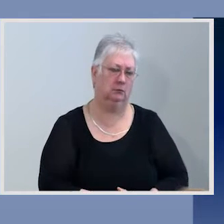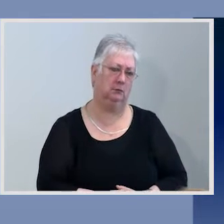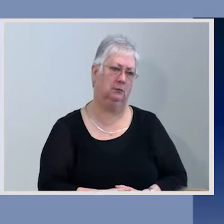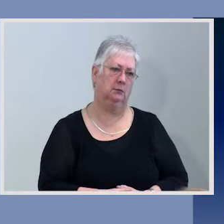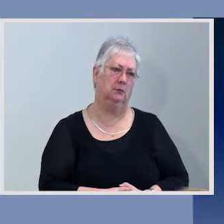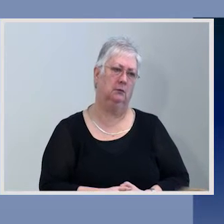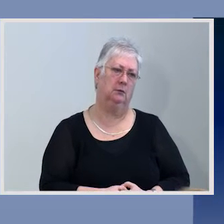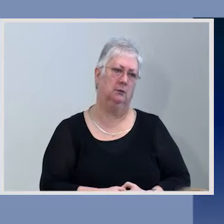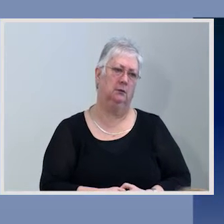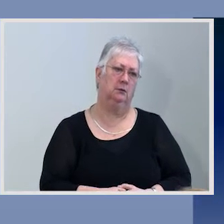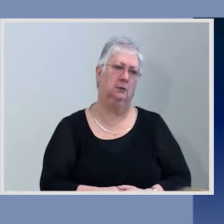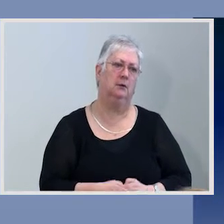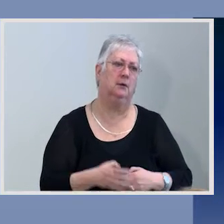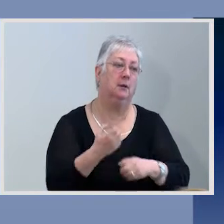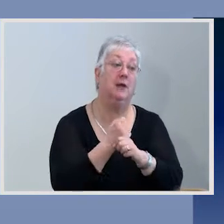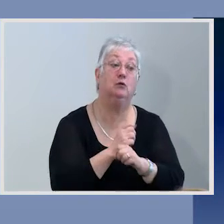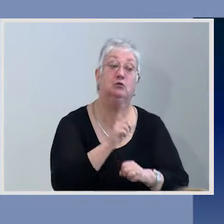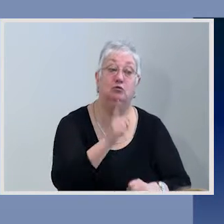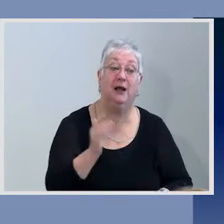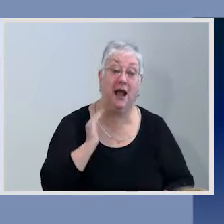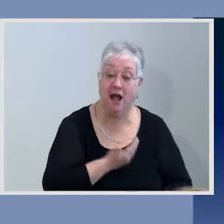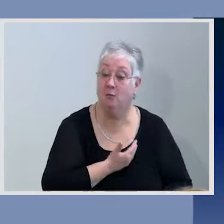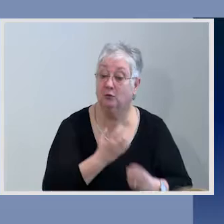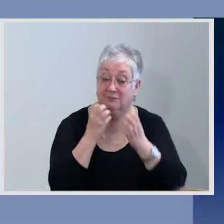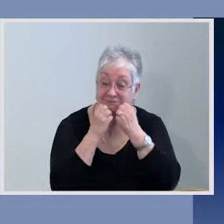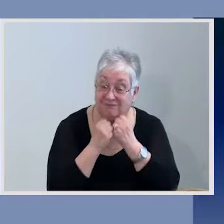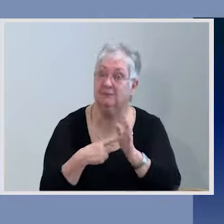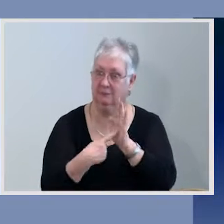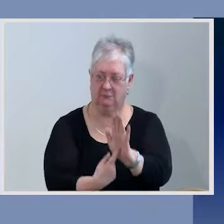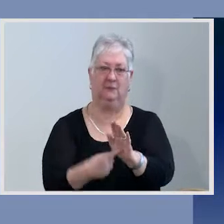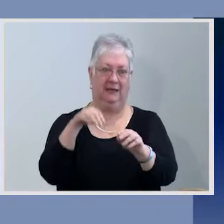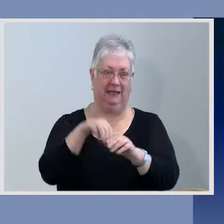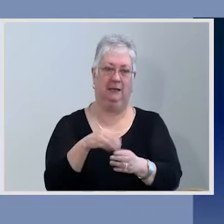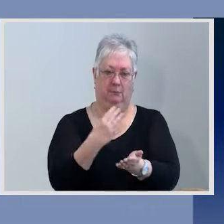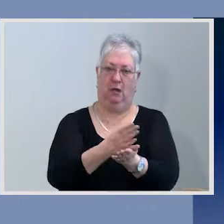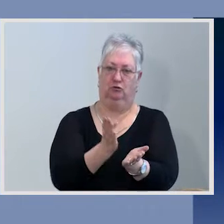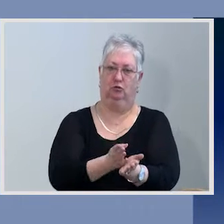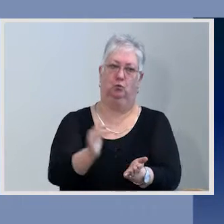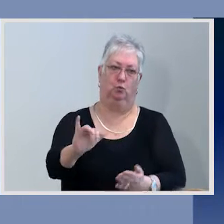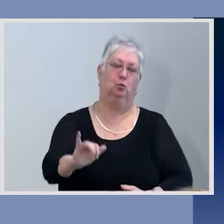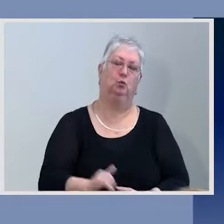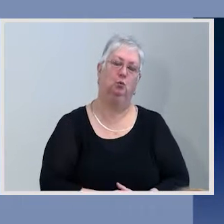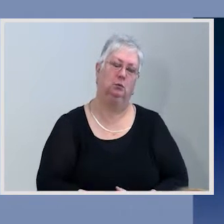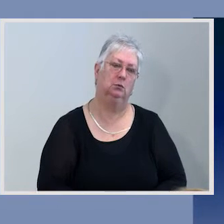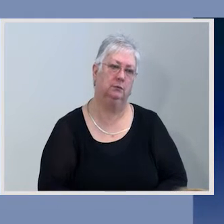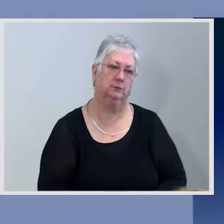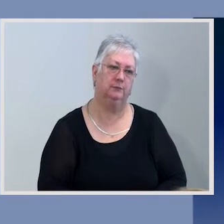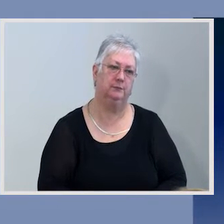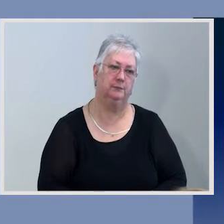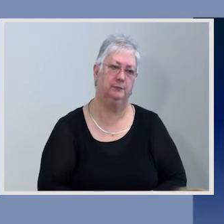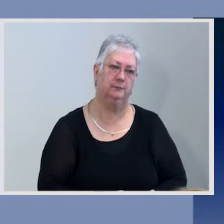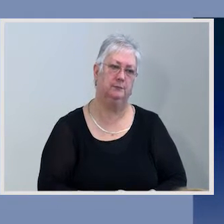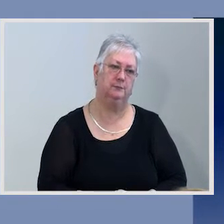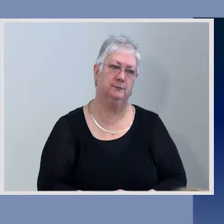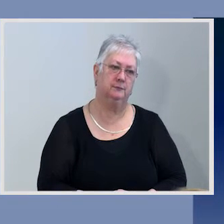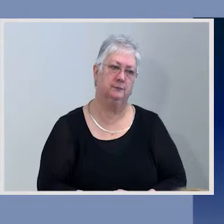SO TO GET A SENSE OF HOW WE PRIORITIZED OUR FUNDS IN THE PAST, I WANT TO GO OVER SOME HIGHLIGHTS FROM LAST YEAR'S BUDGET.